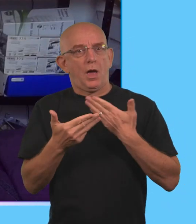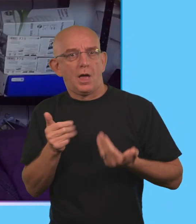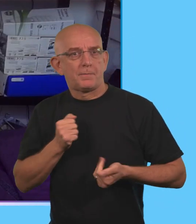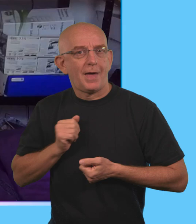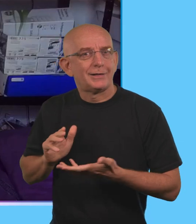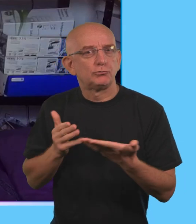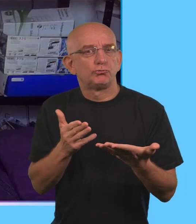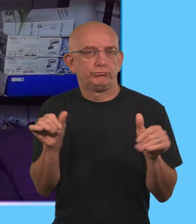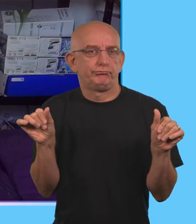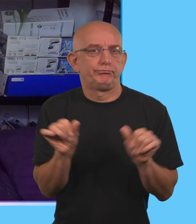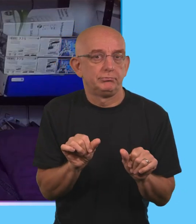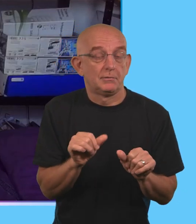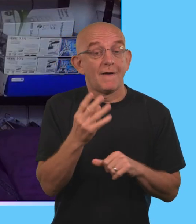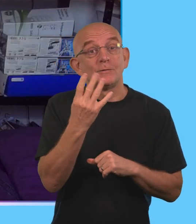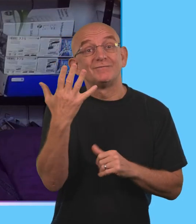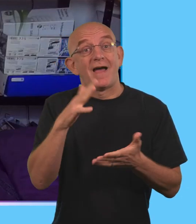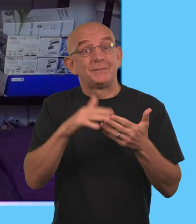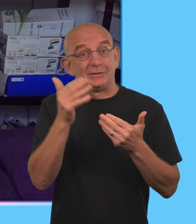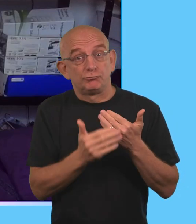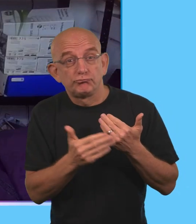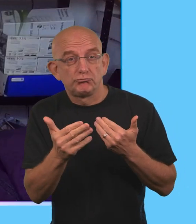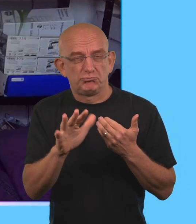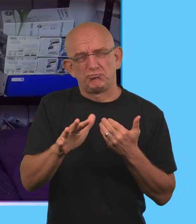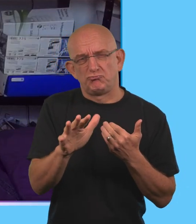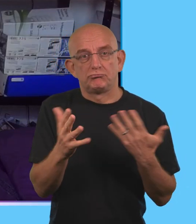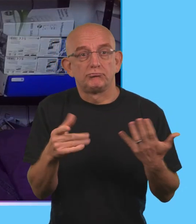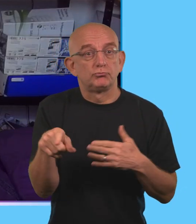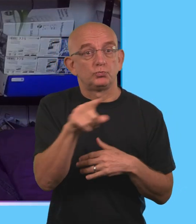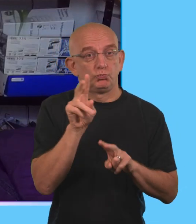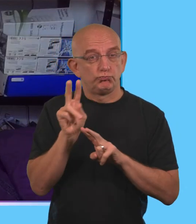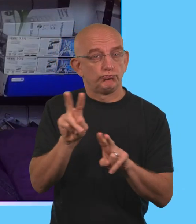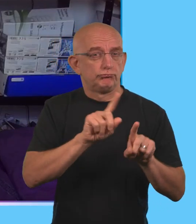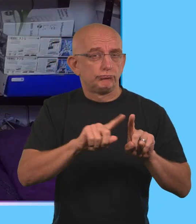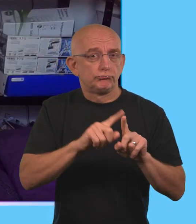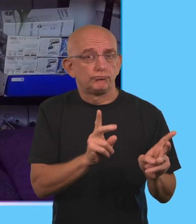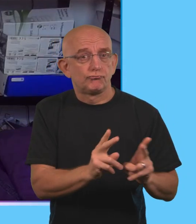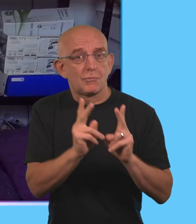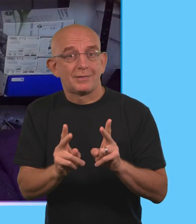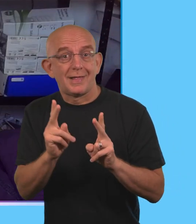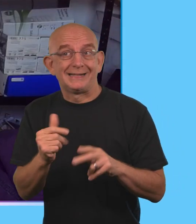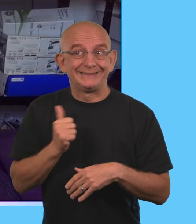Over the next 45 minutes or so you’re going to see a bunch of trailers for upcoming video games.